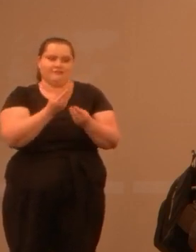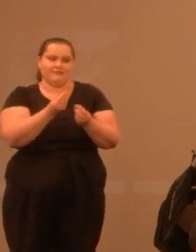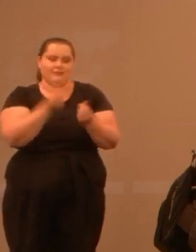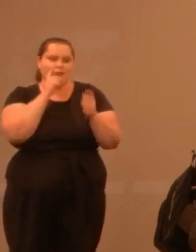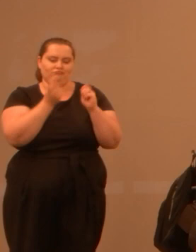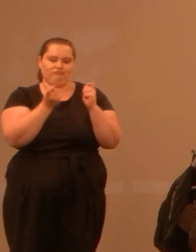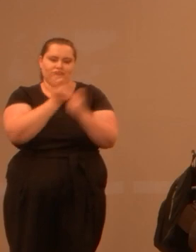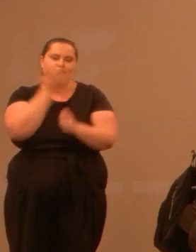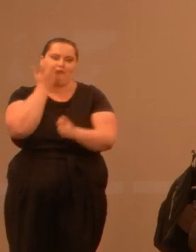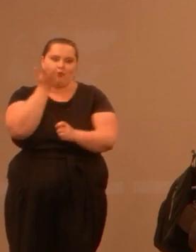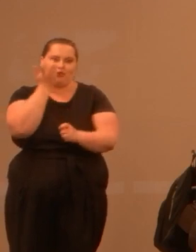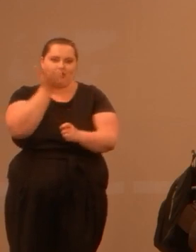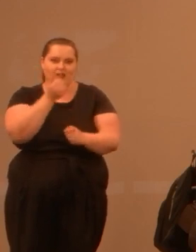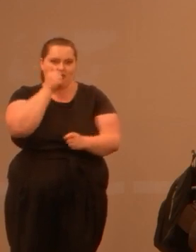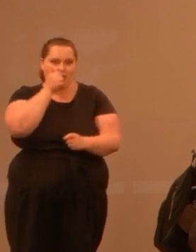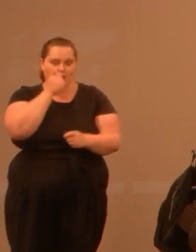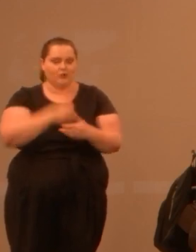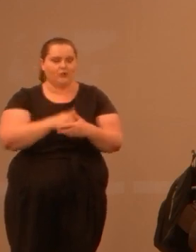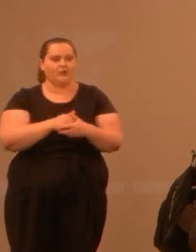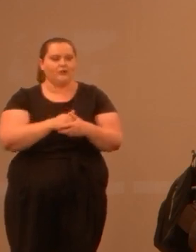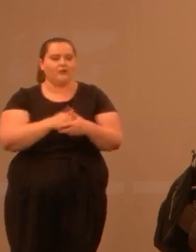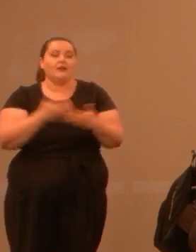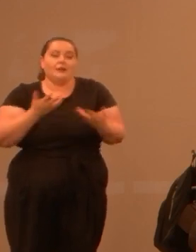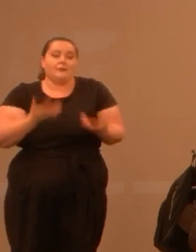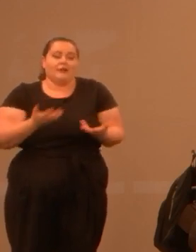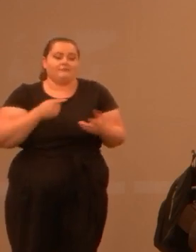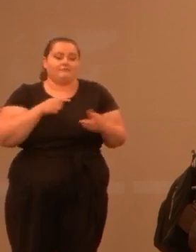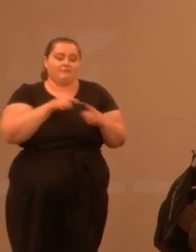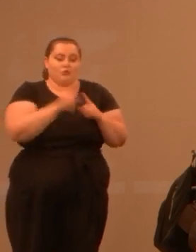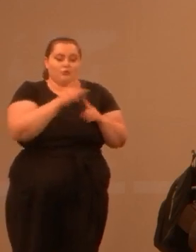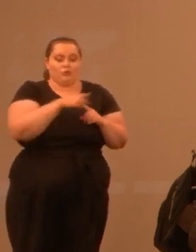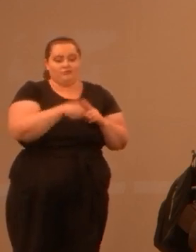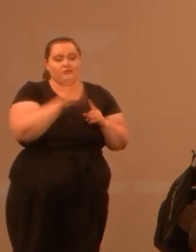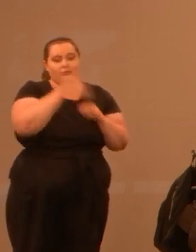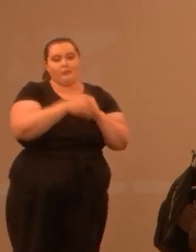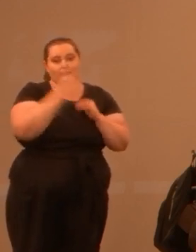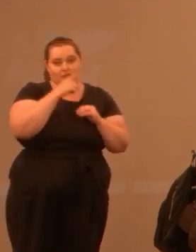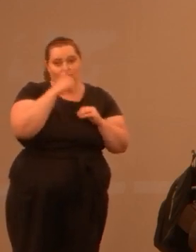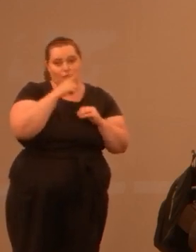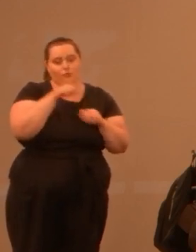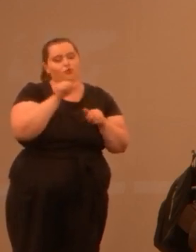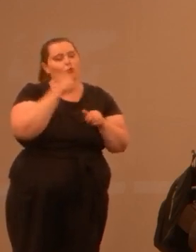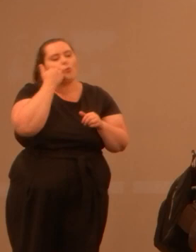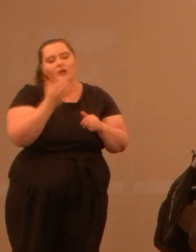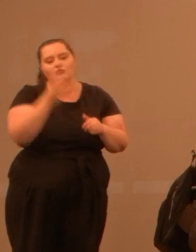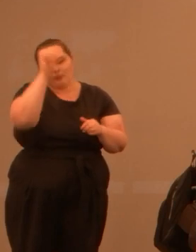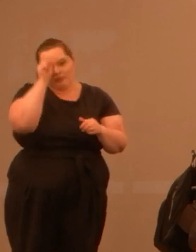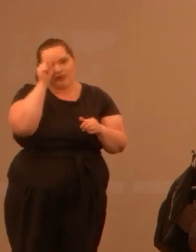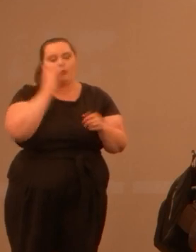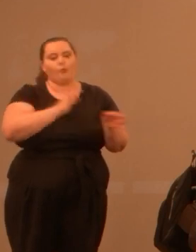but it is about people and we should always remember that in our thinking and in our planning and in our decision making.